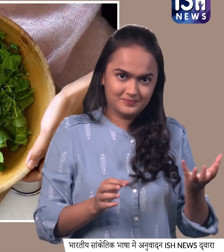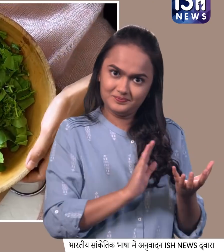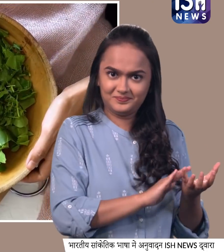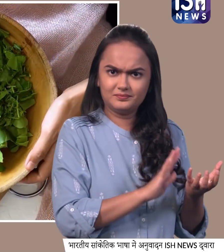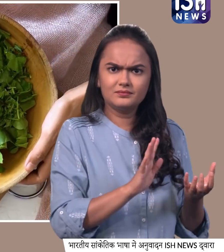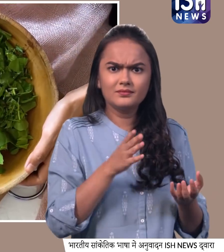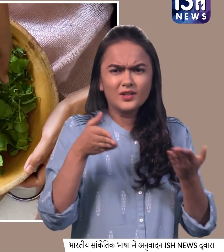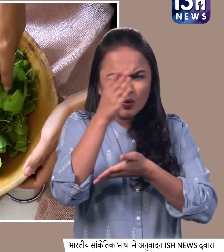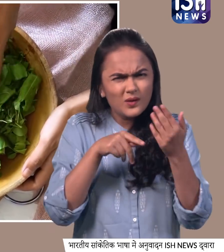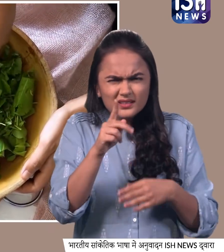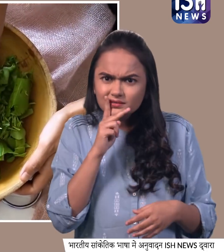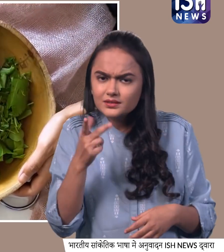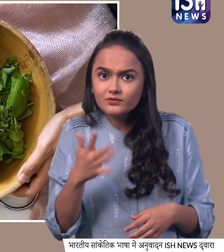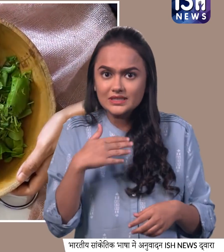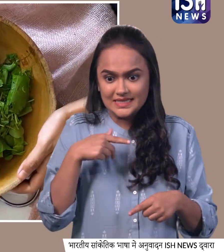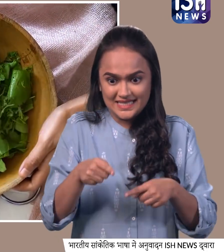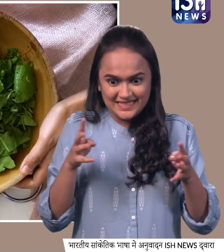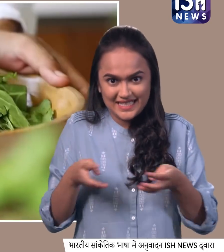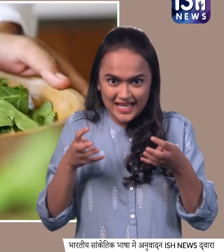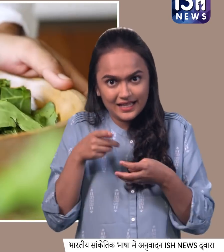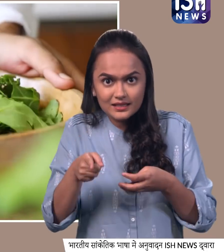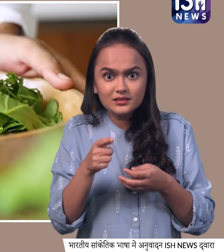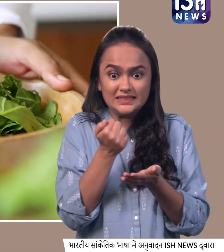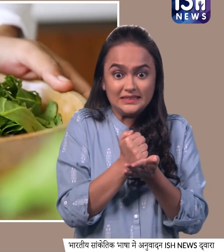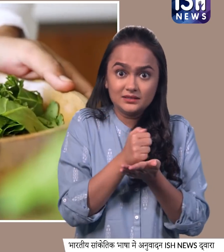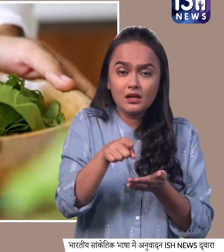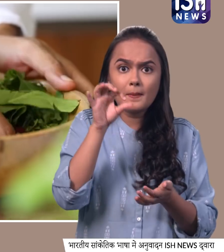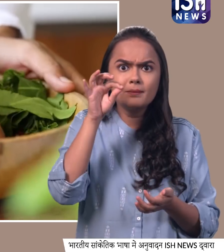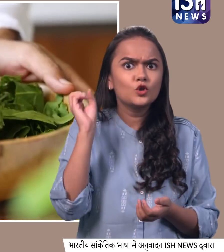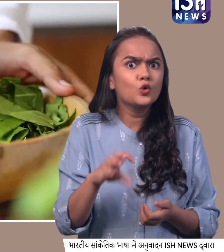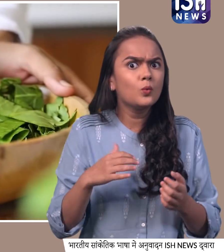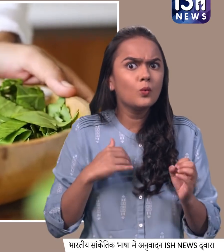Did you notice we added no salt to this salad or chutney?